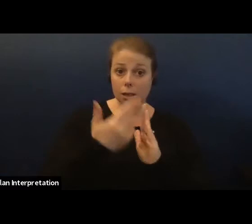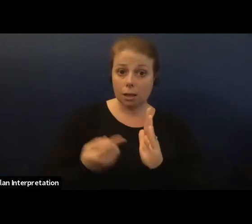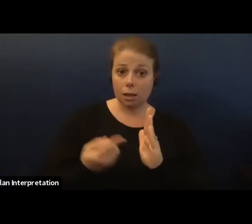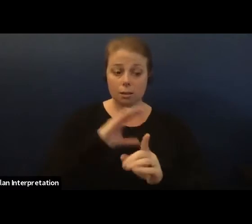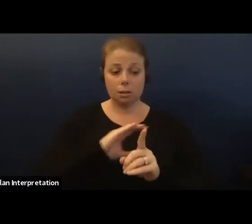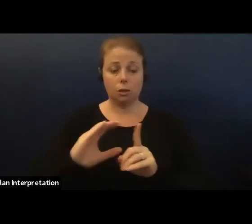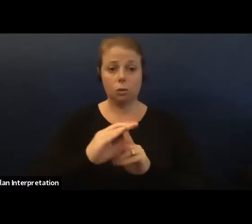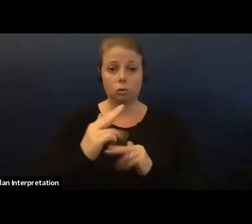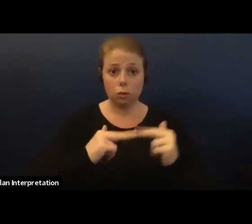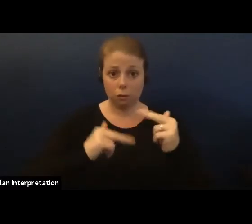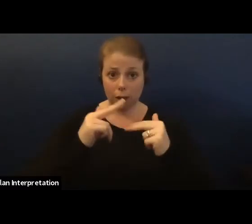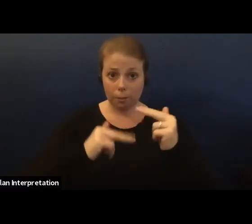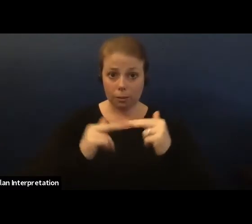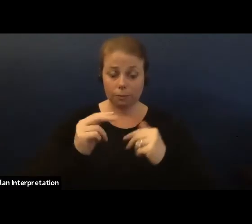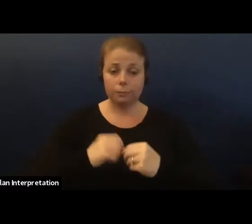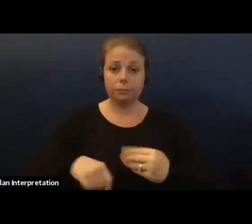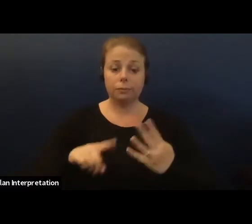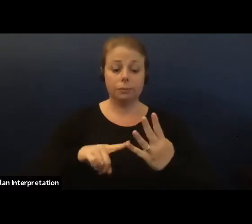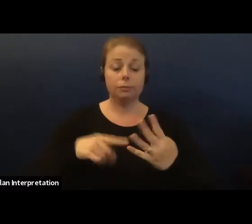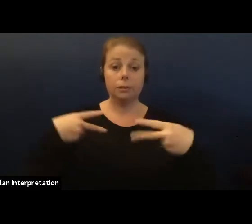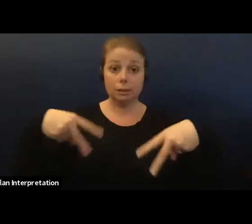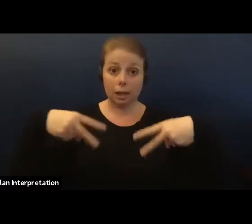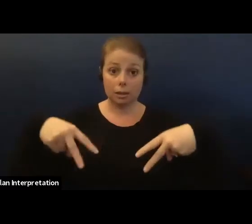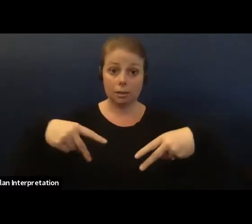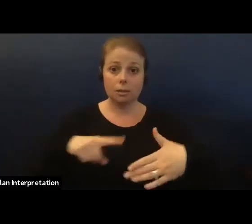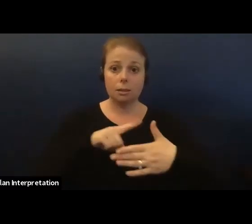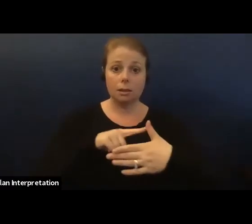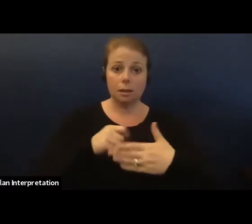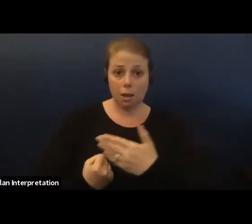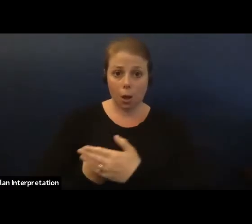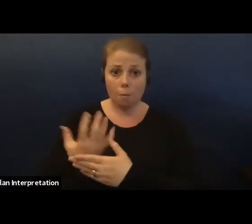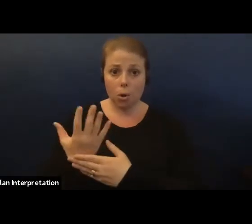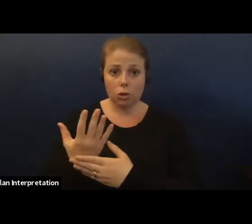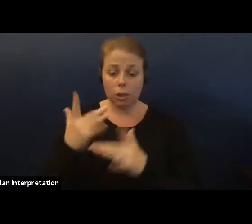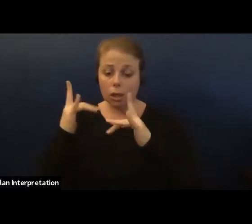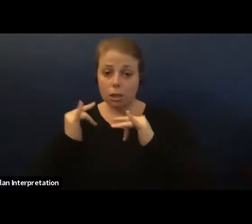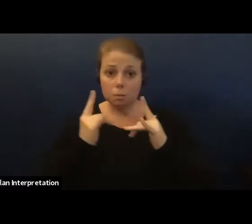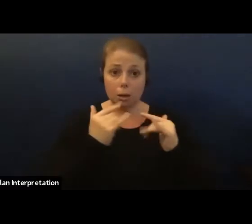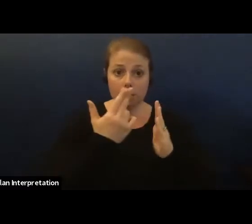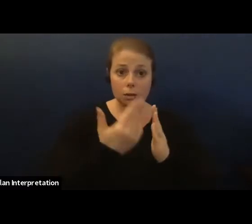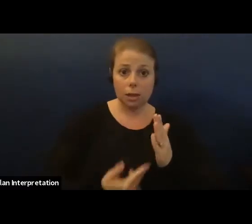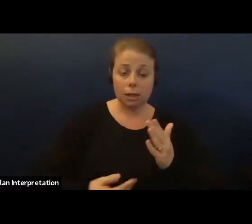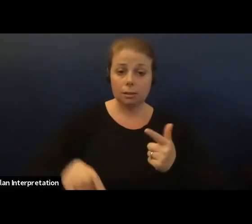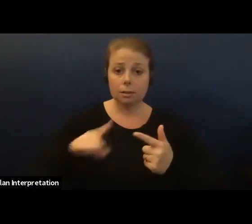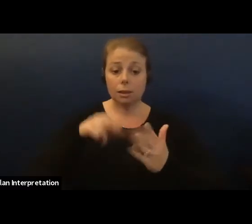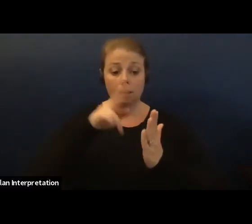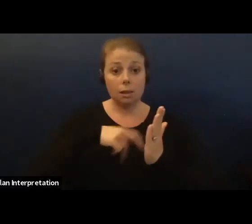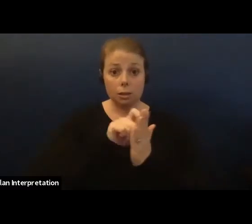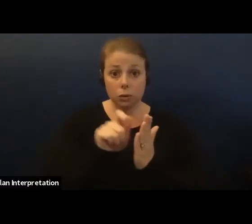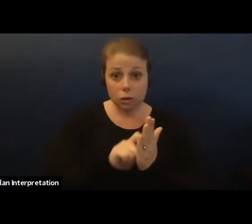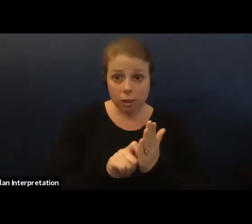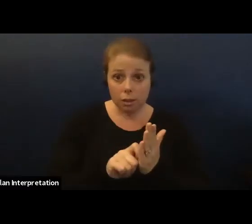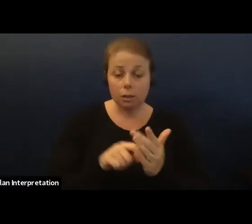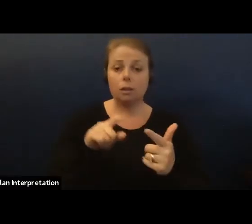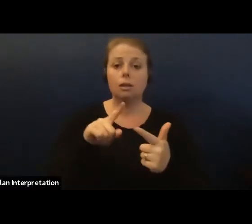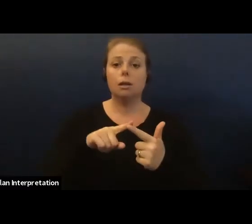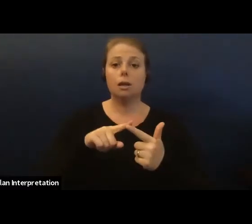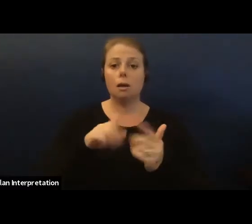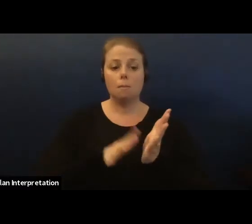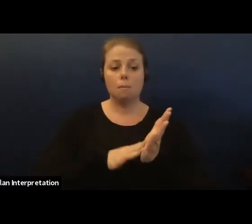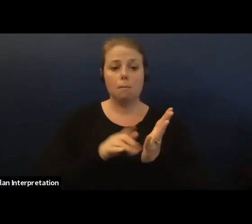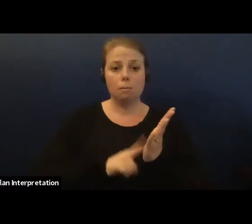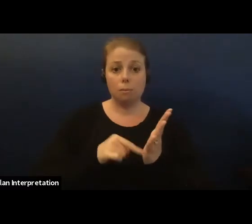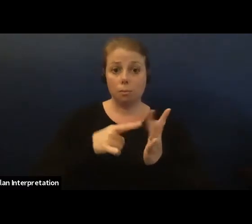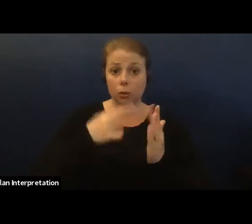dance, emerging and experimental arts, literature, multi arts, music, theatre and visual arts.